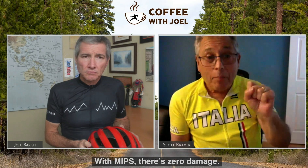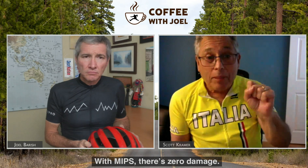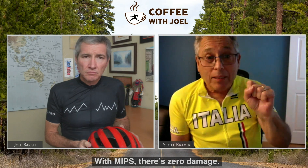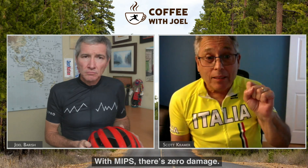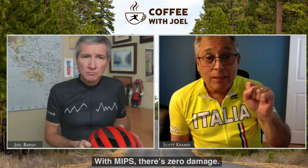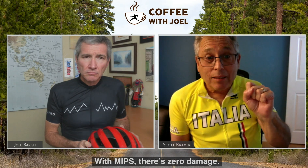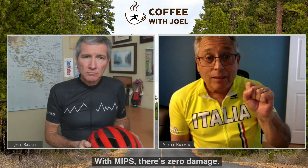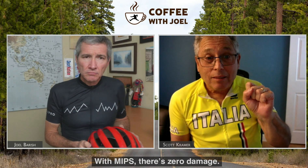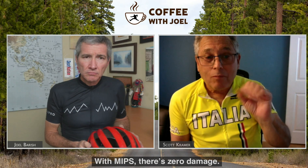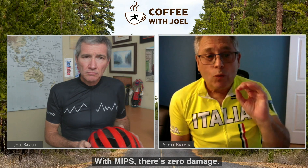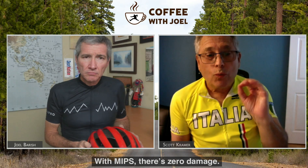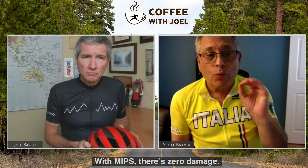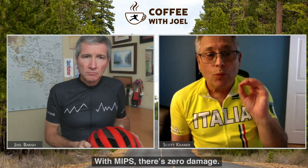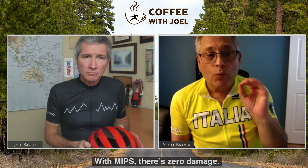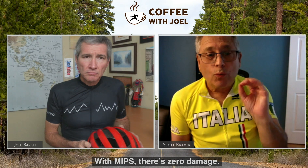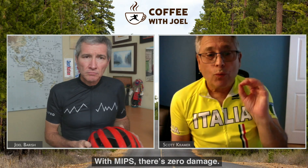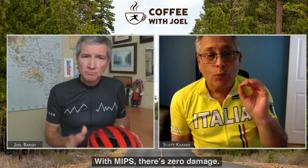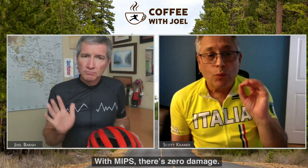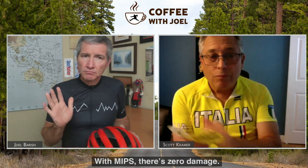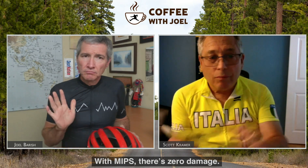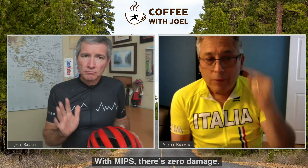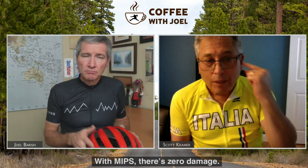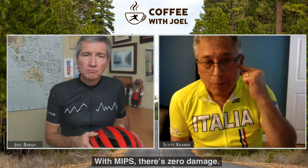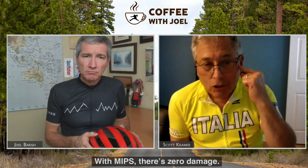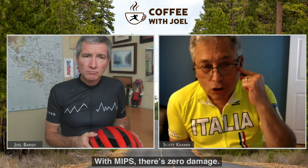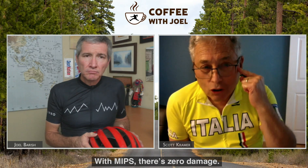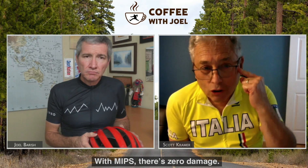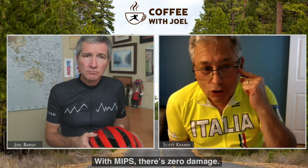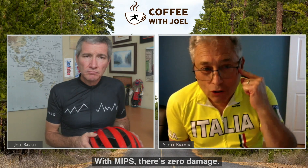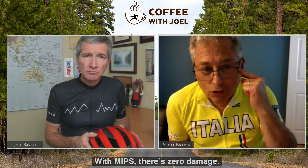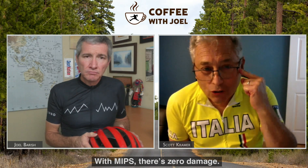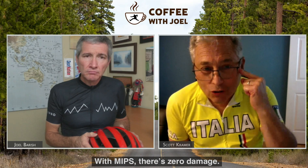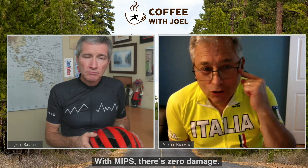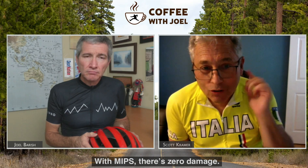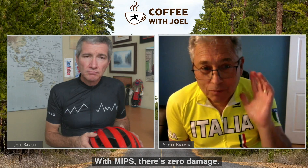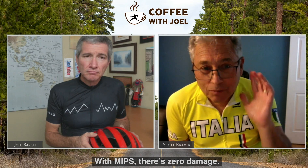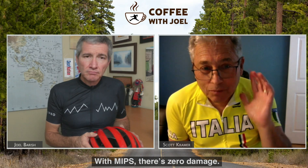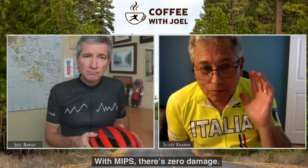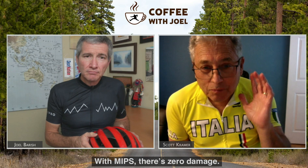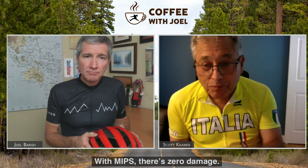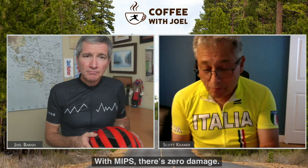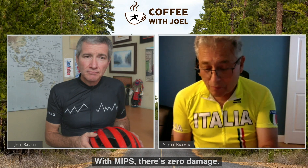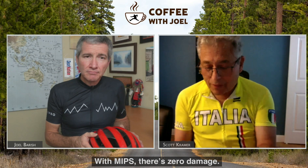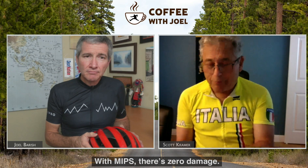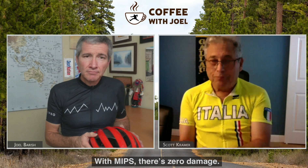With MIPS, there’s zero damage.